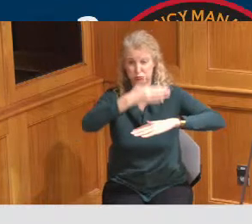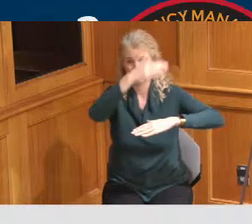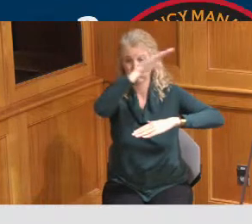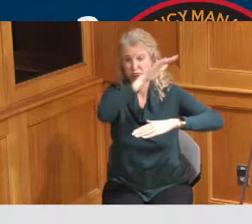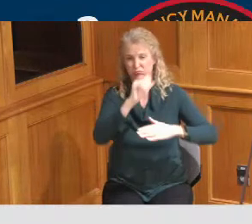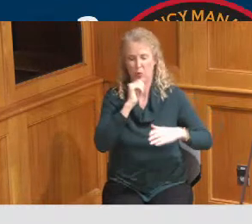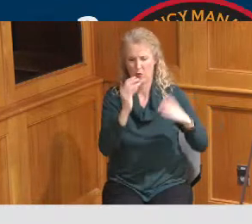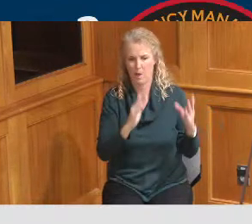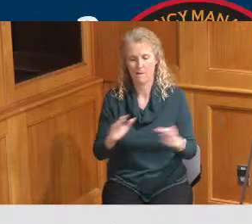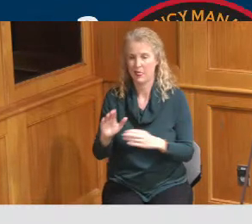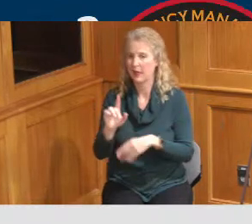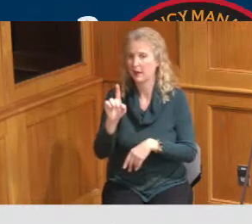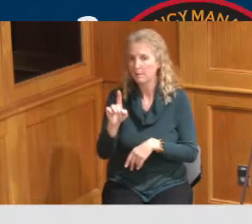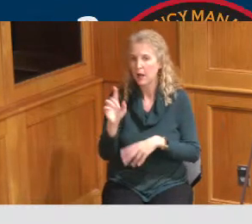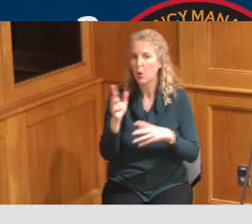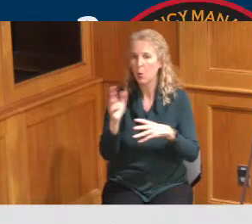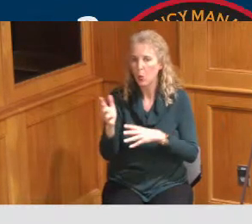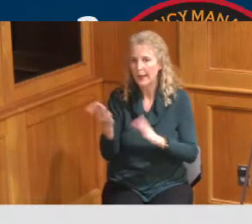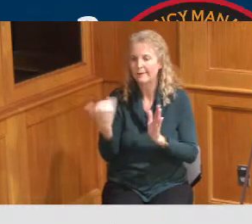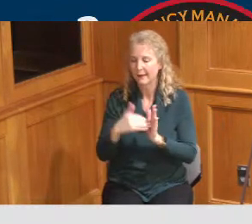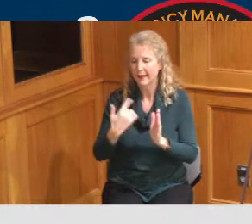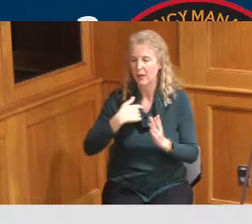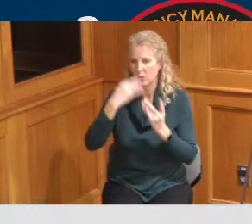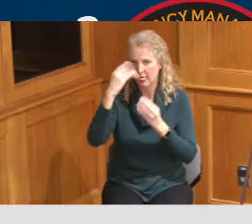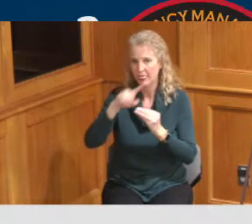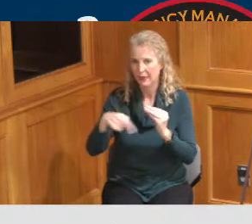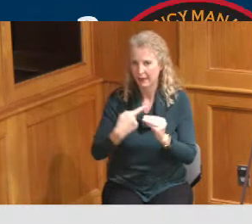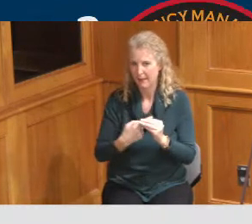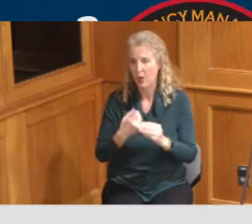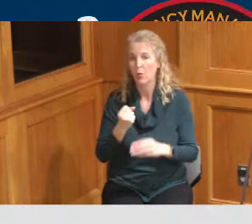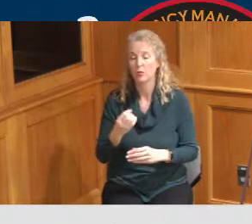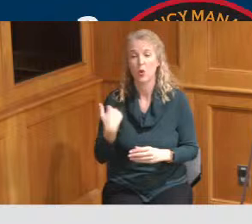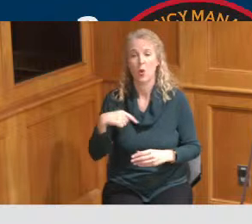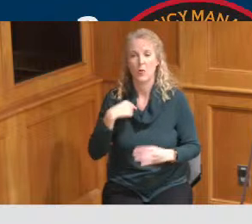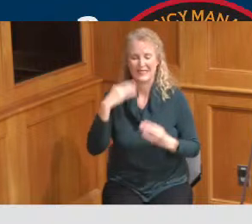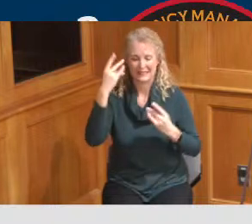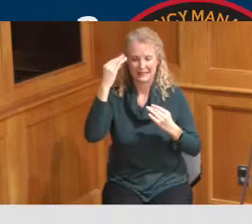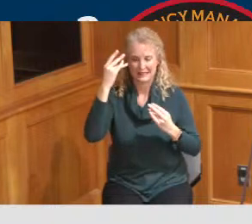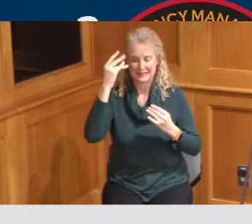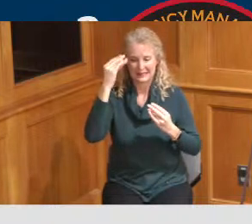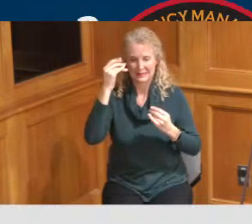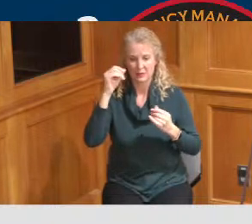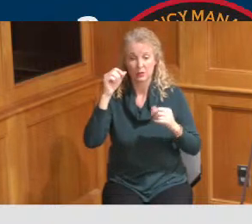some might consider tsunami level so we work hard and that we have a hazard mitigation plan that's